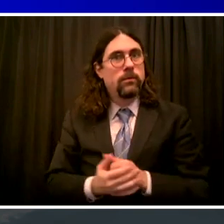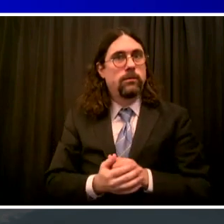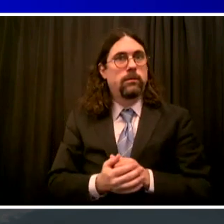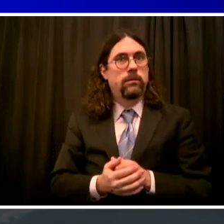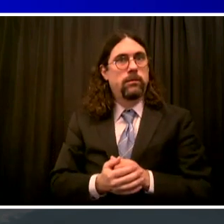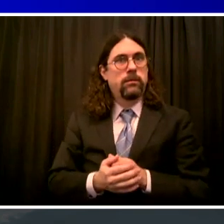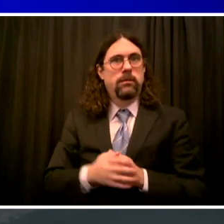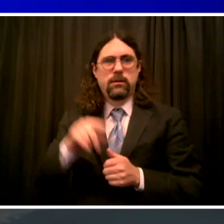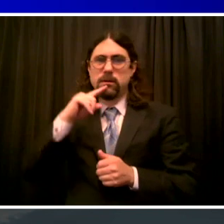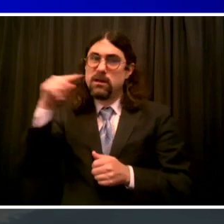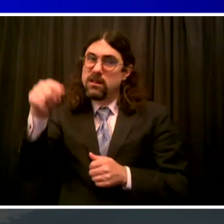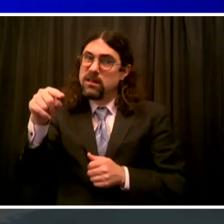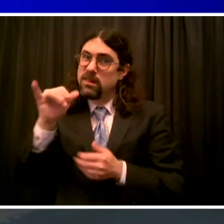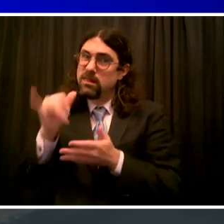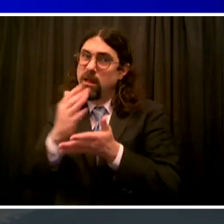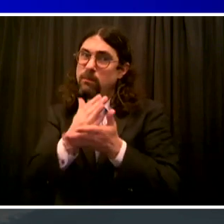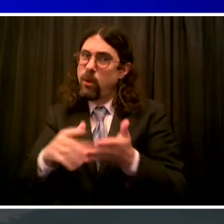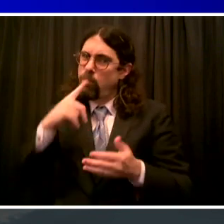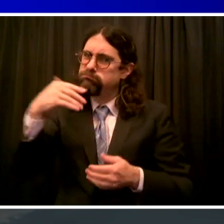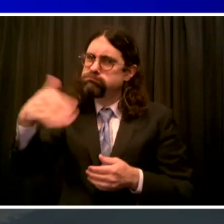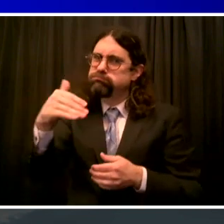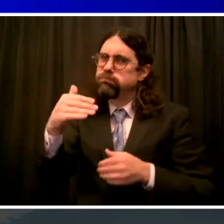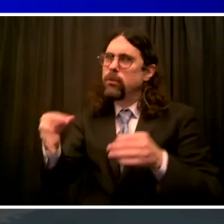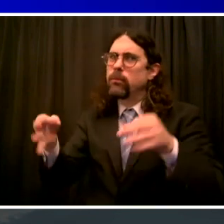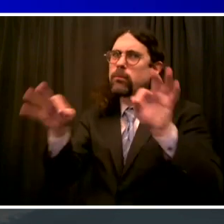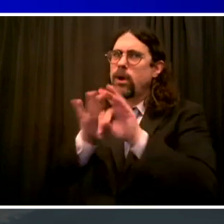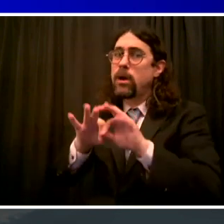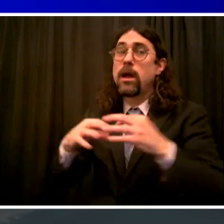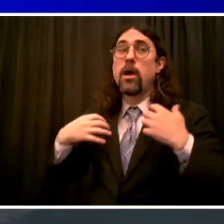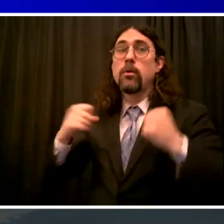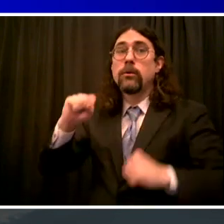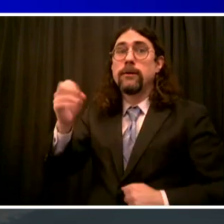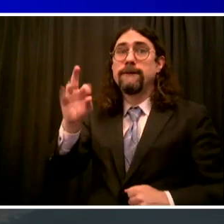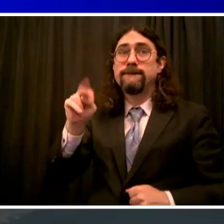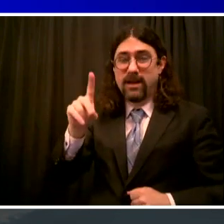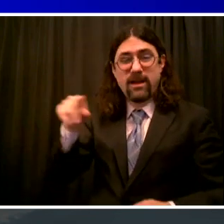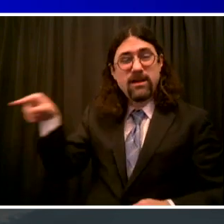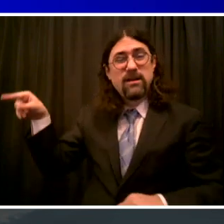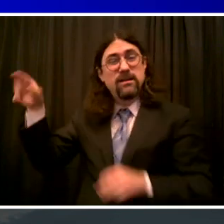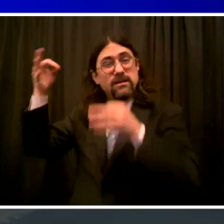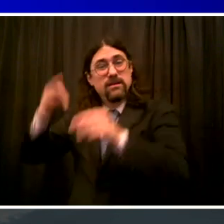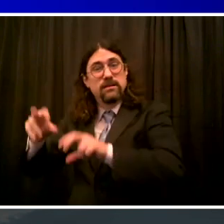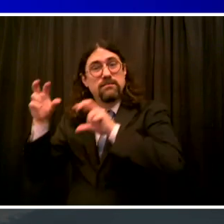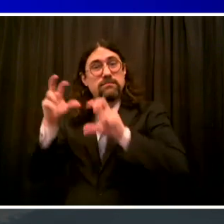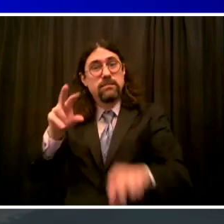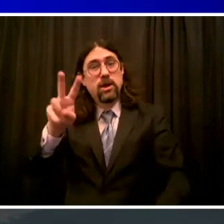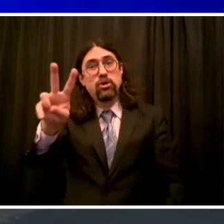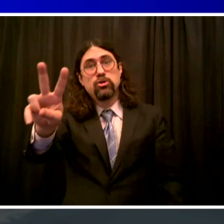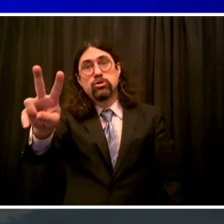LISTEN TO THIS, BECAUSE THIS IS, AGAIN, SOMETHING IS THAT ACTUALLY SPEAKSO T ETH MOMENT IN A MEANINGFUL WAY.